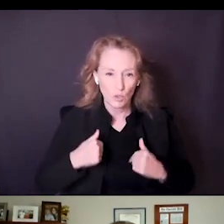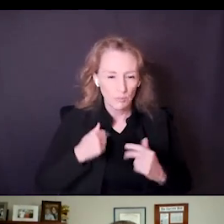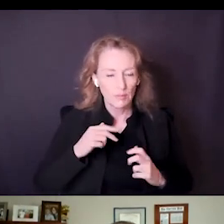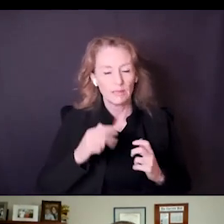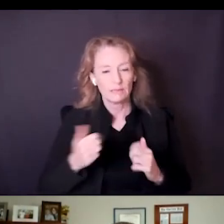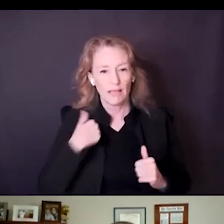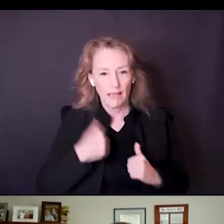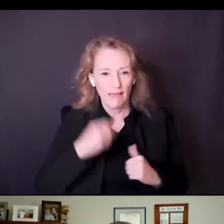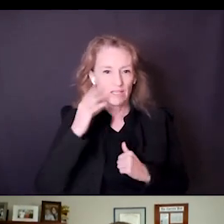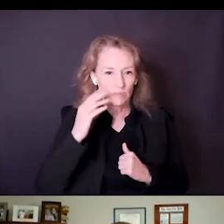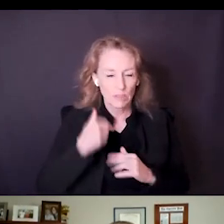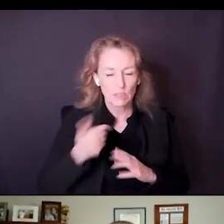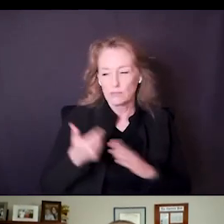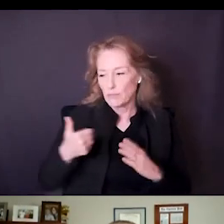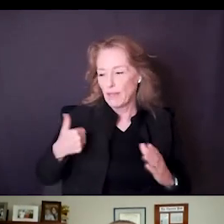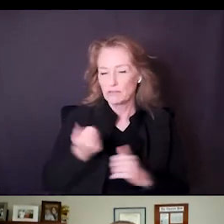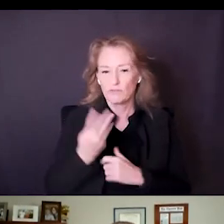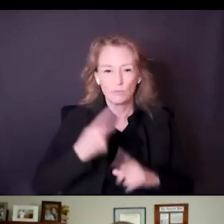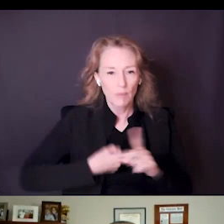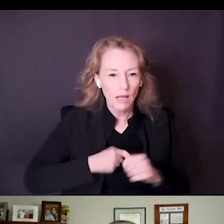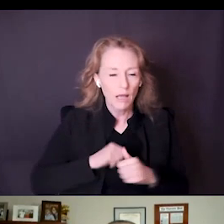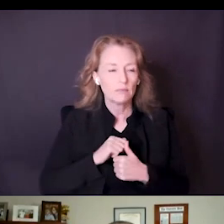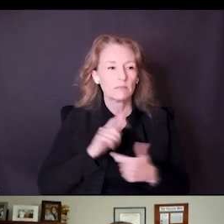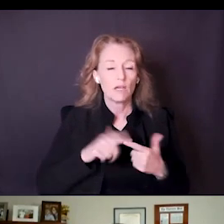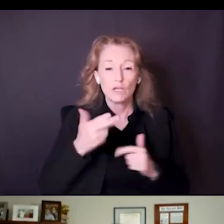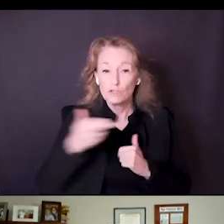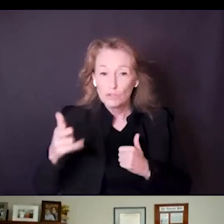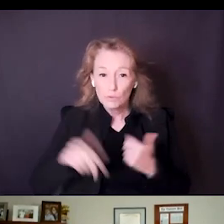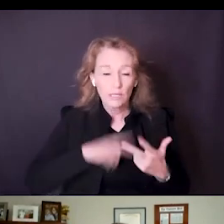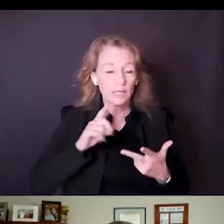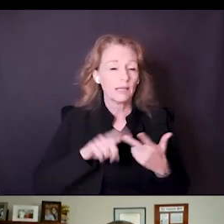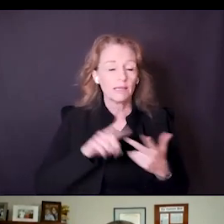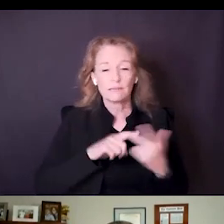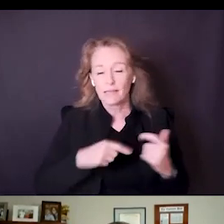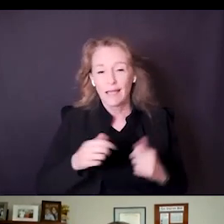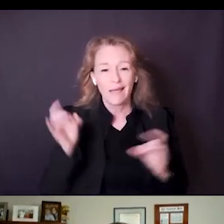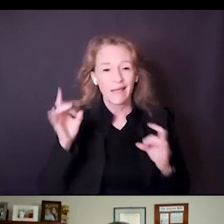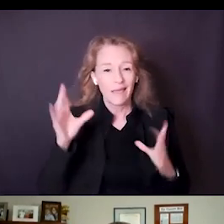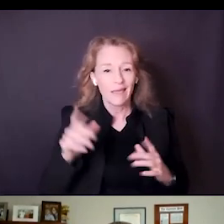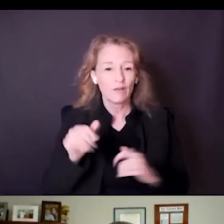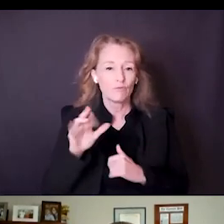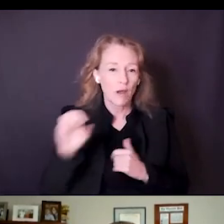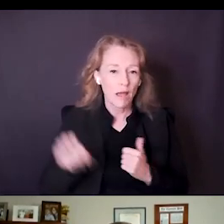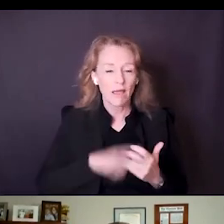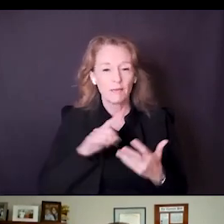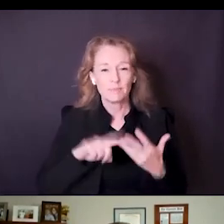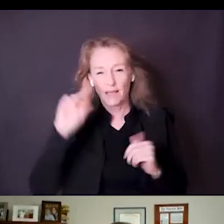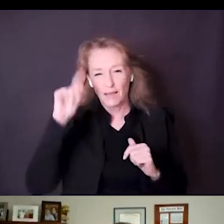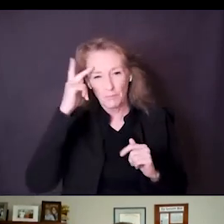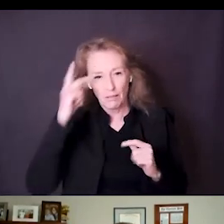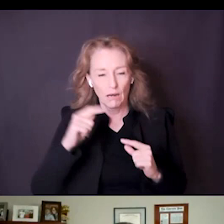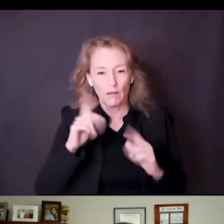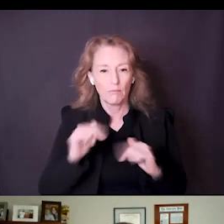HATE CRIMES AND ALSO ABROAD WITH THE FULL SCALE WAR IF THE MIDDLE